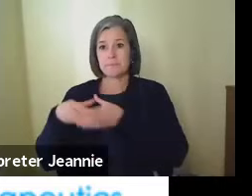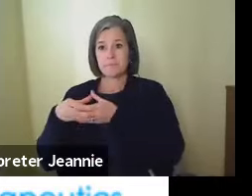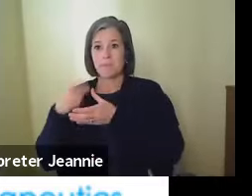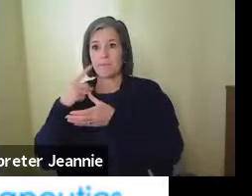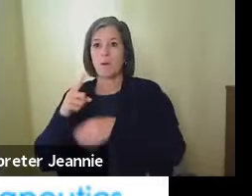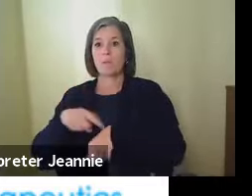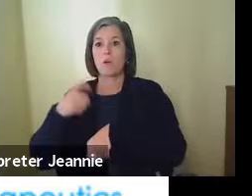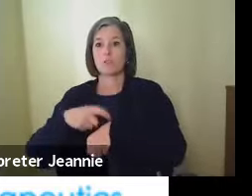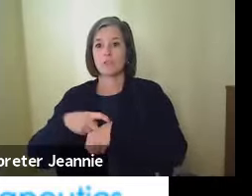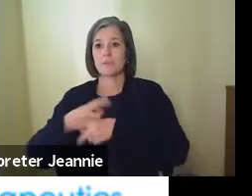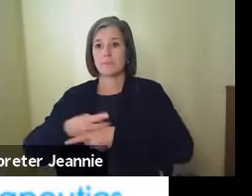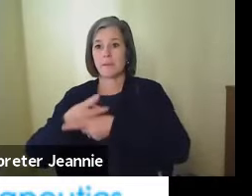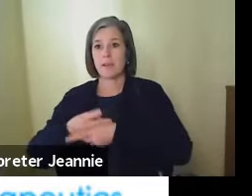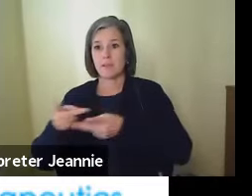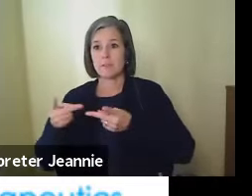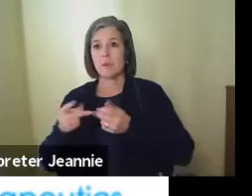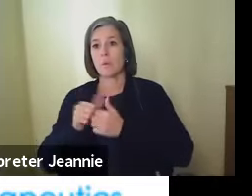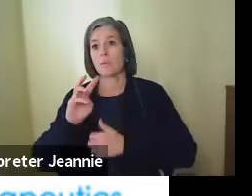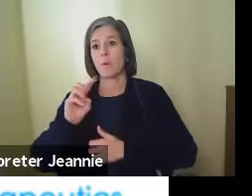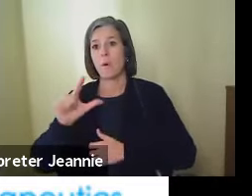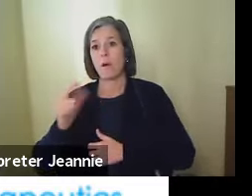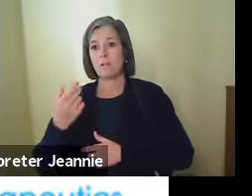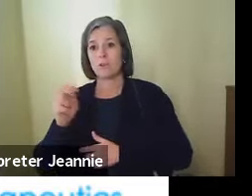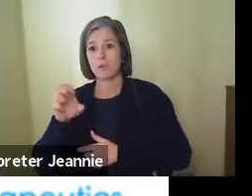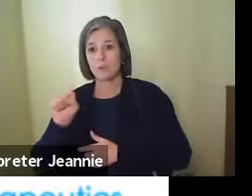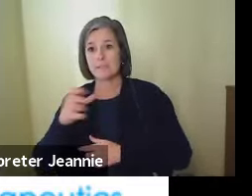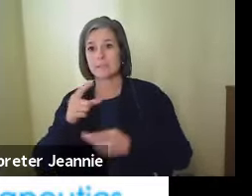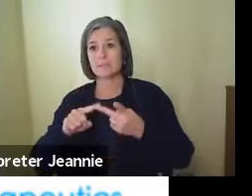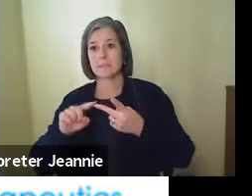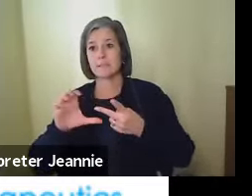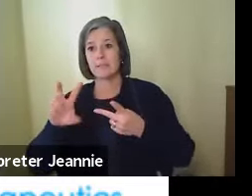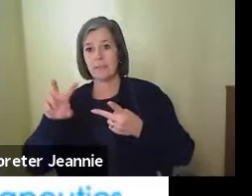facility partnership with Walgreens and CVS. So these vaccines are used for first